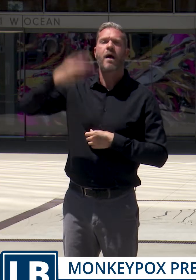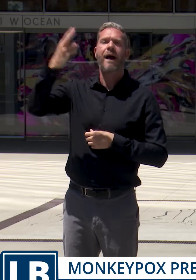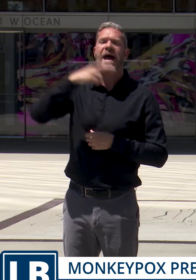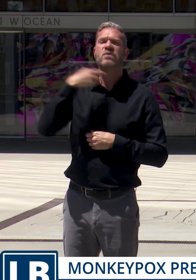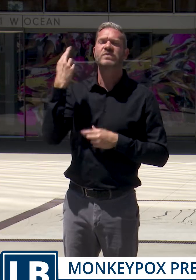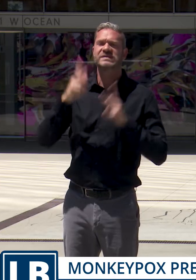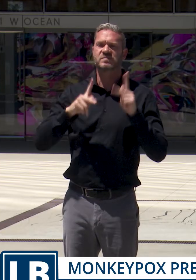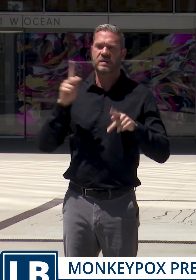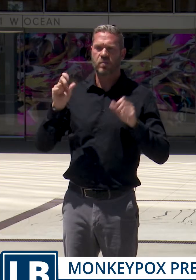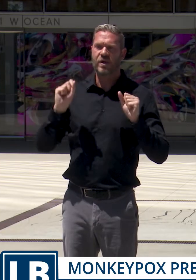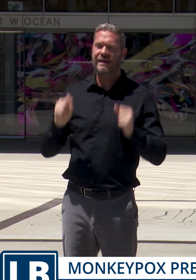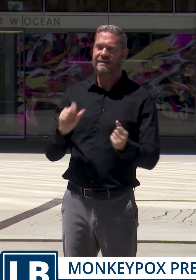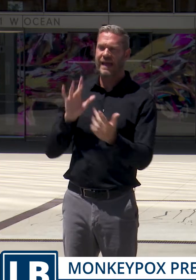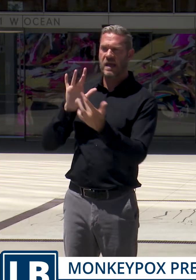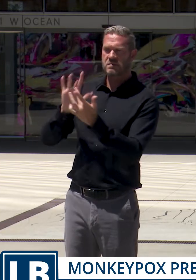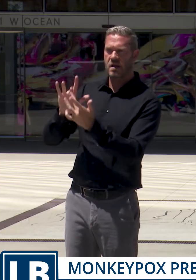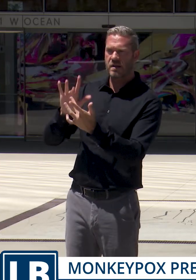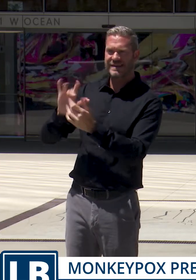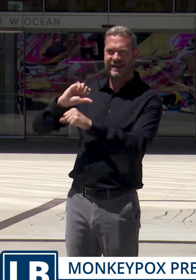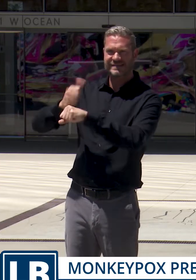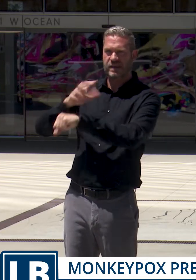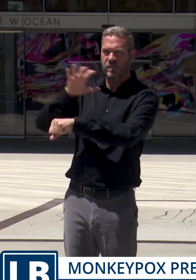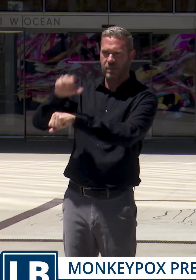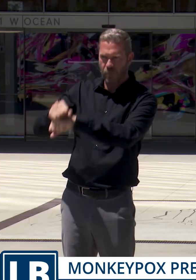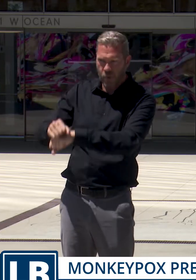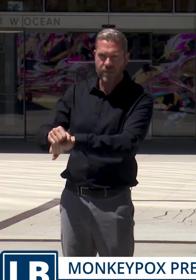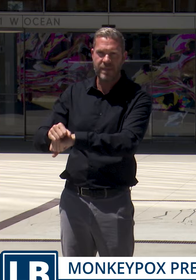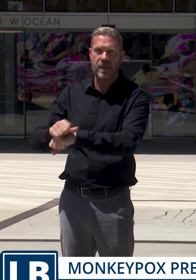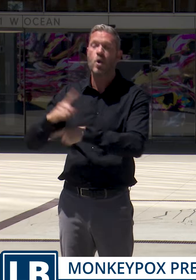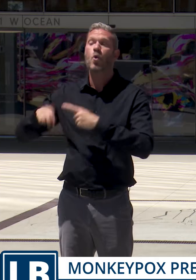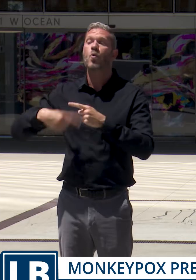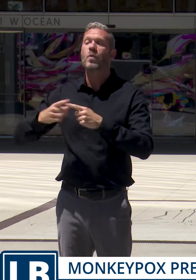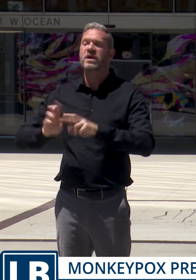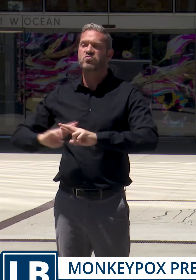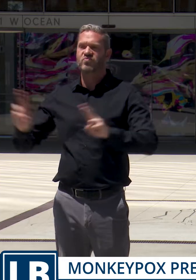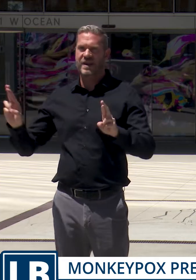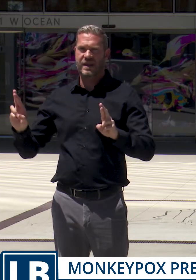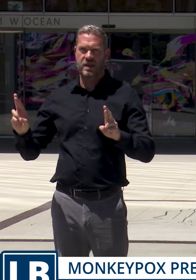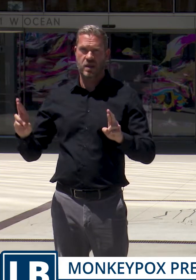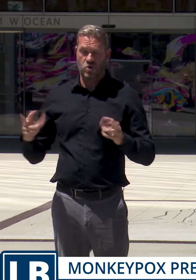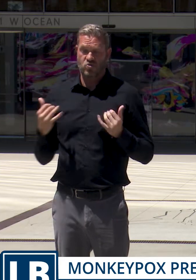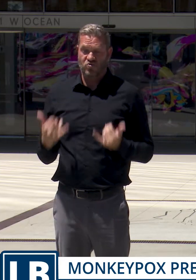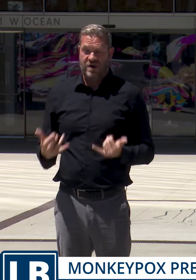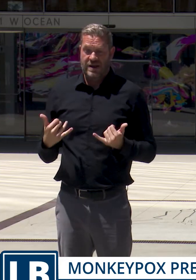appointments when they meet the eligible criteria to date nearly 600 people as the mayor mentioned